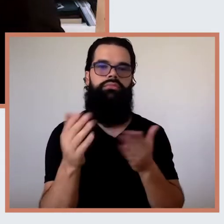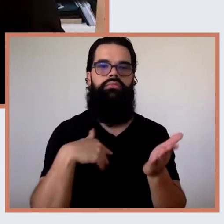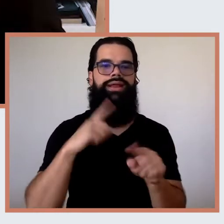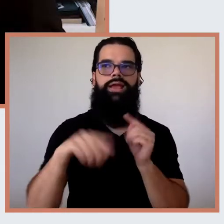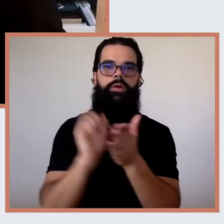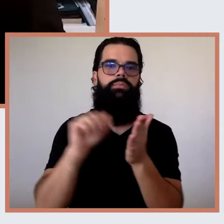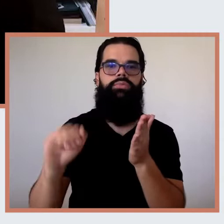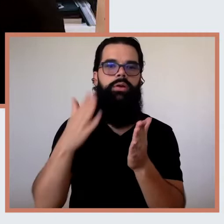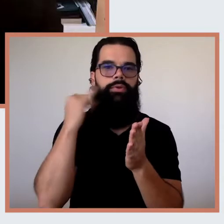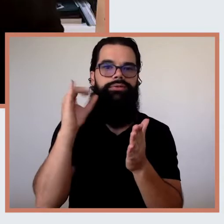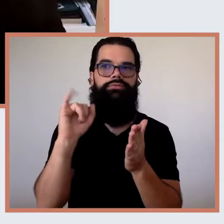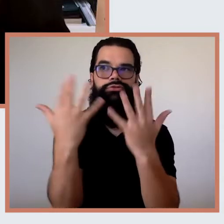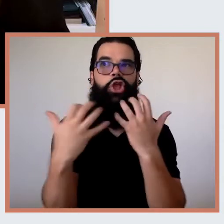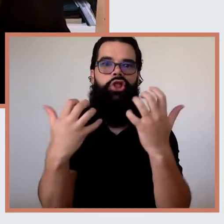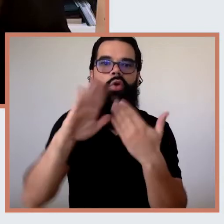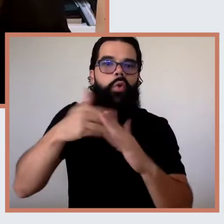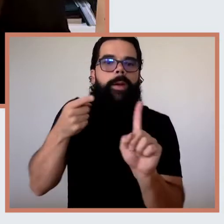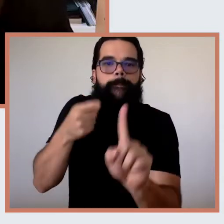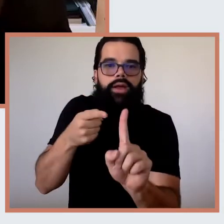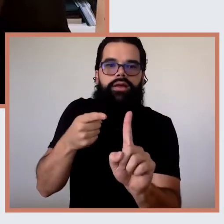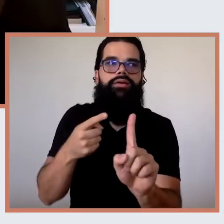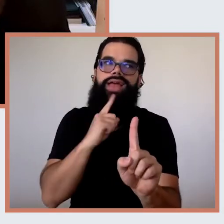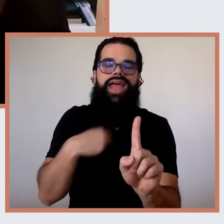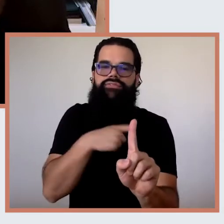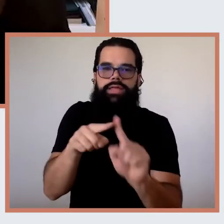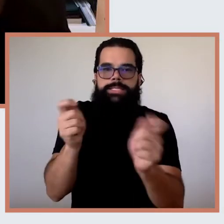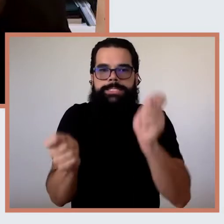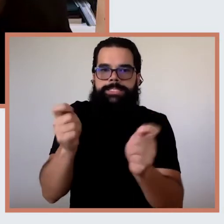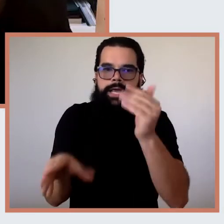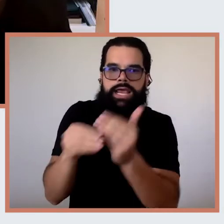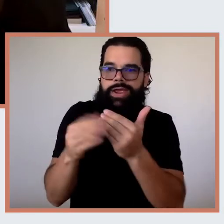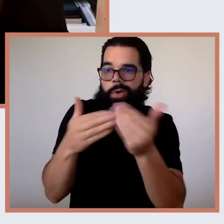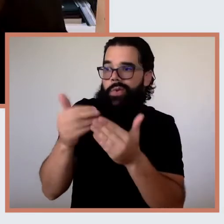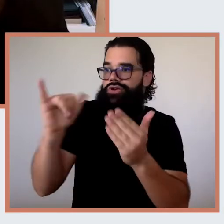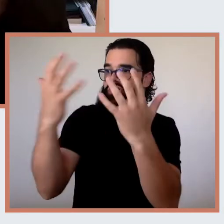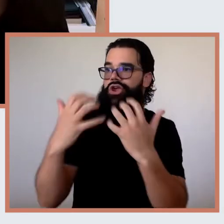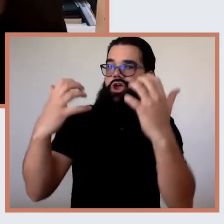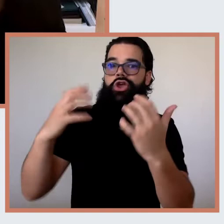I can't remove it," and I said, "But it sounds fake and people are going to think we're just adding really bad